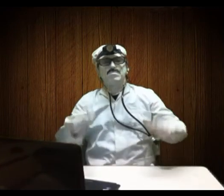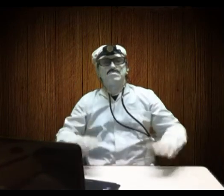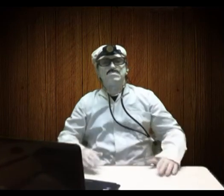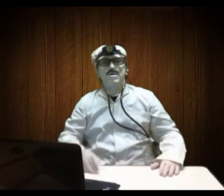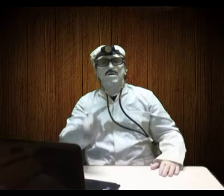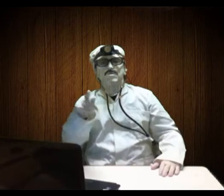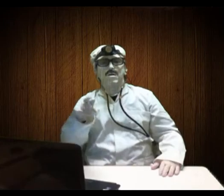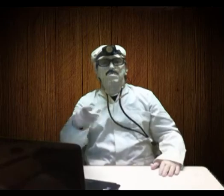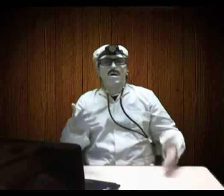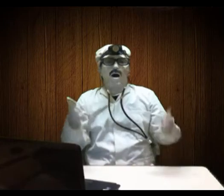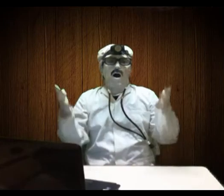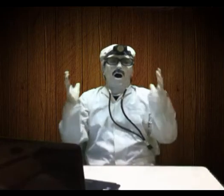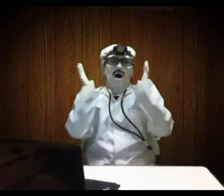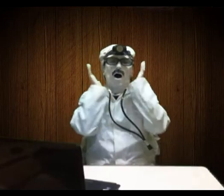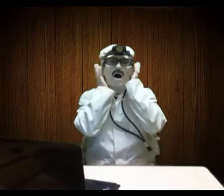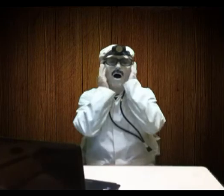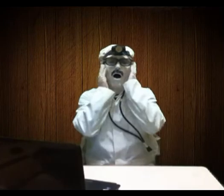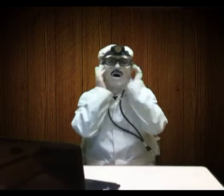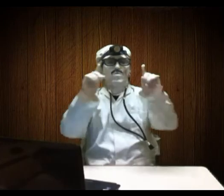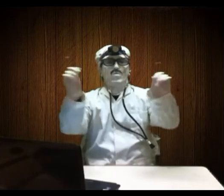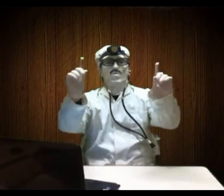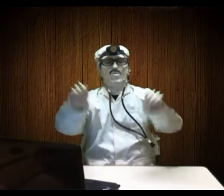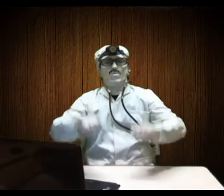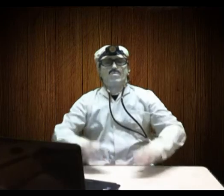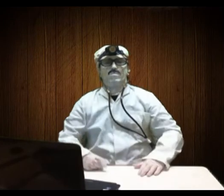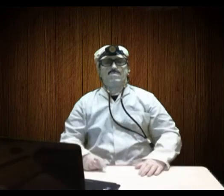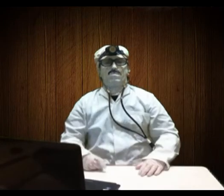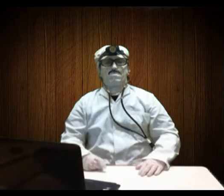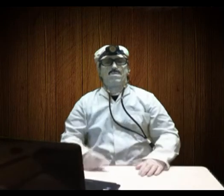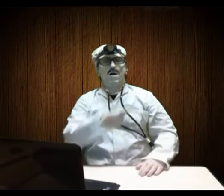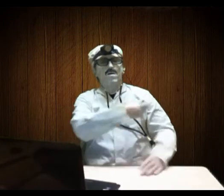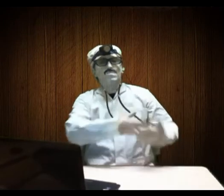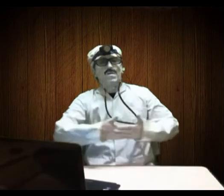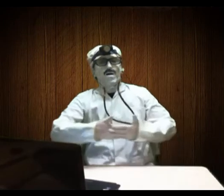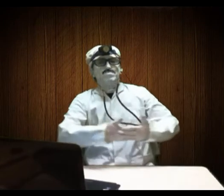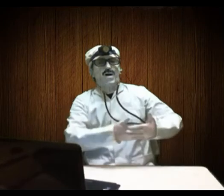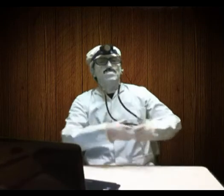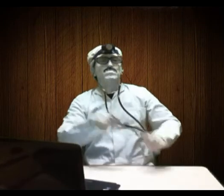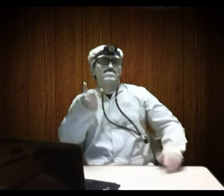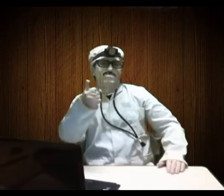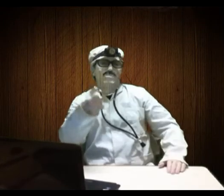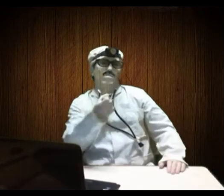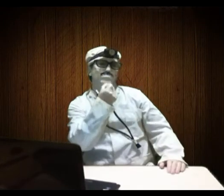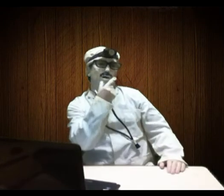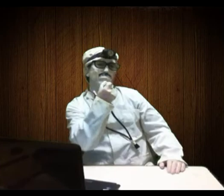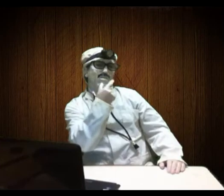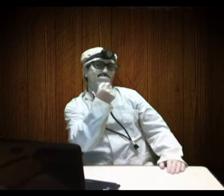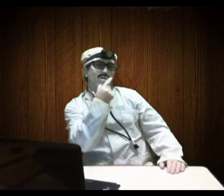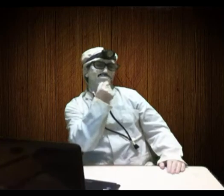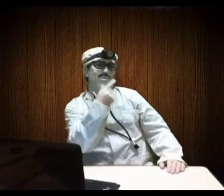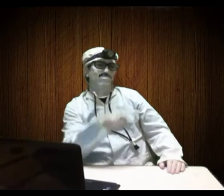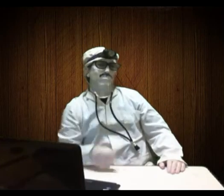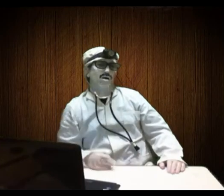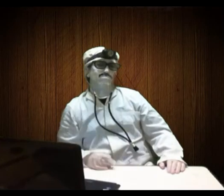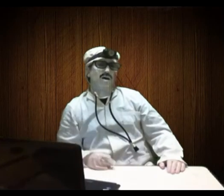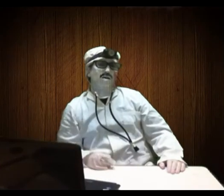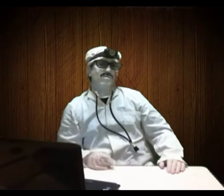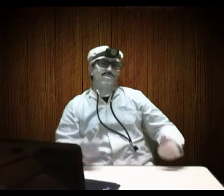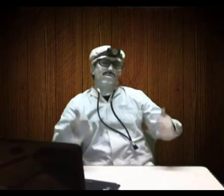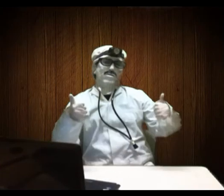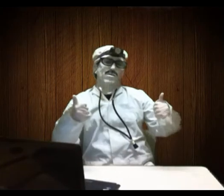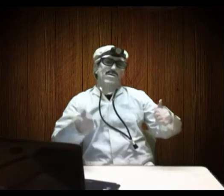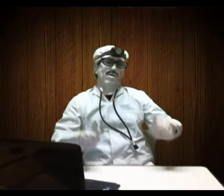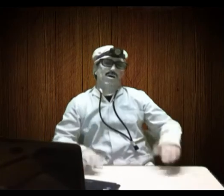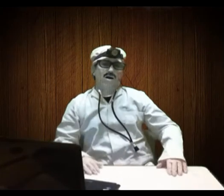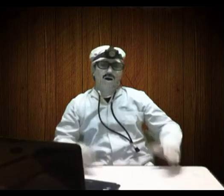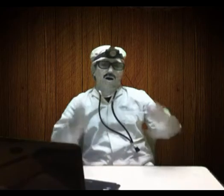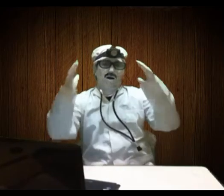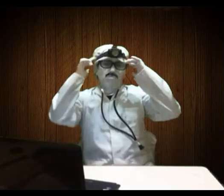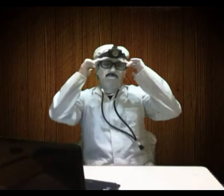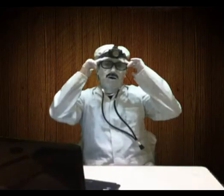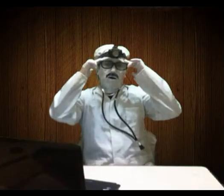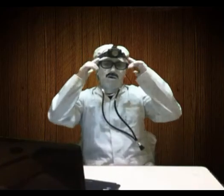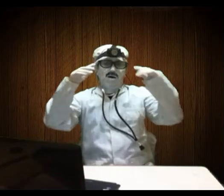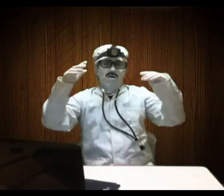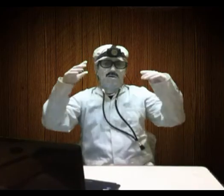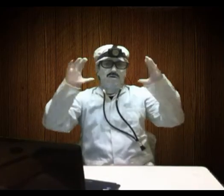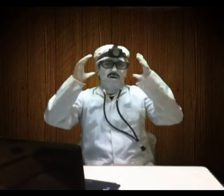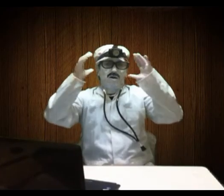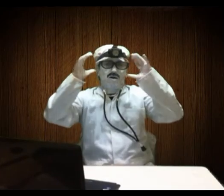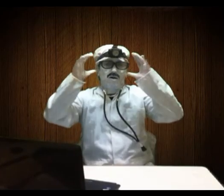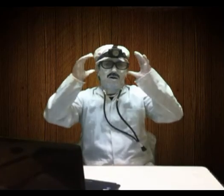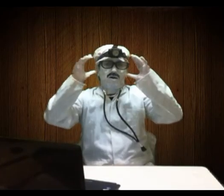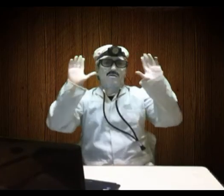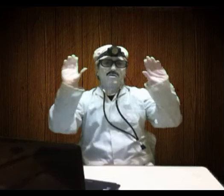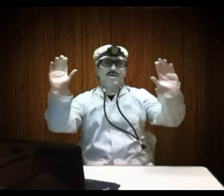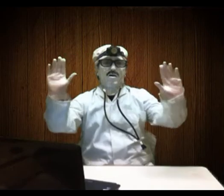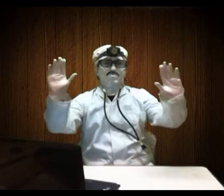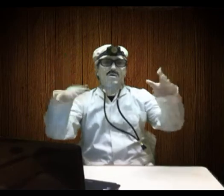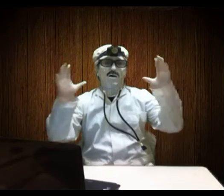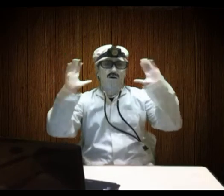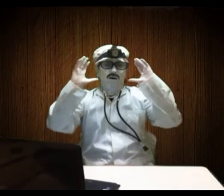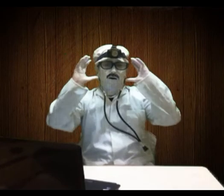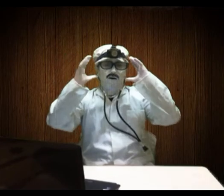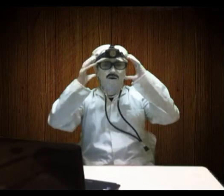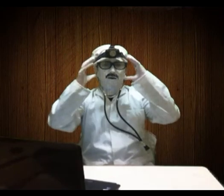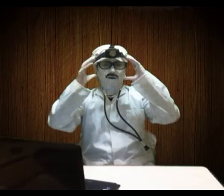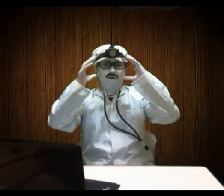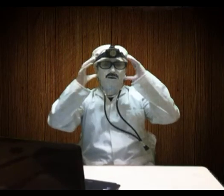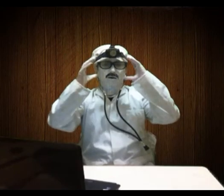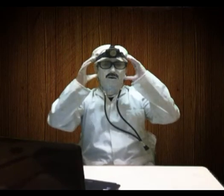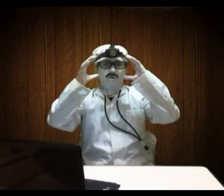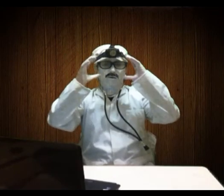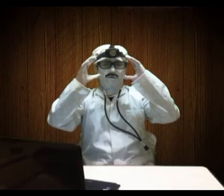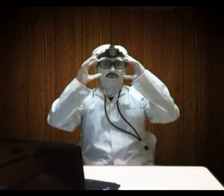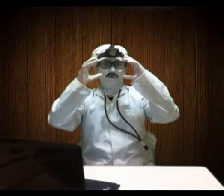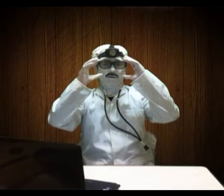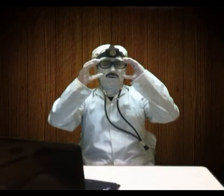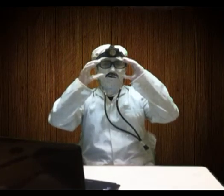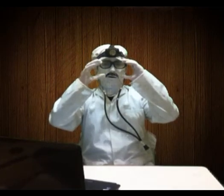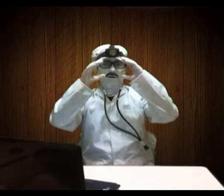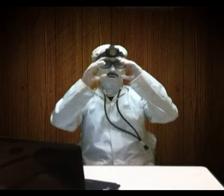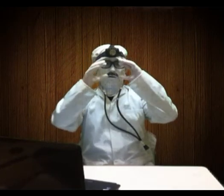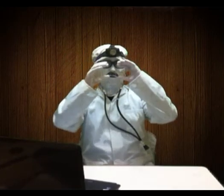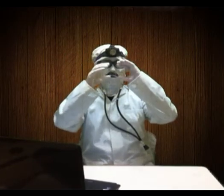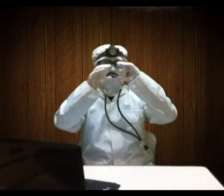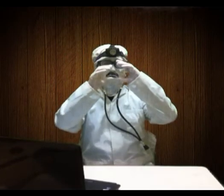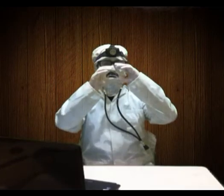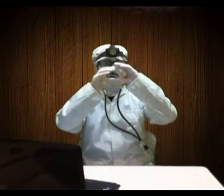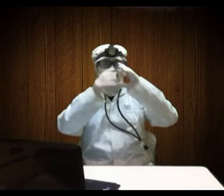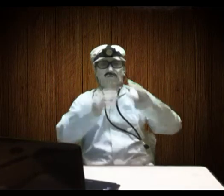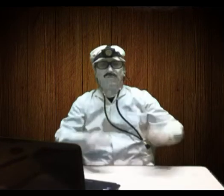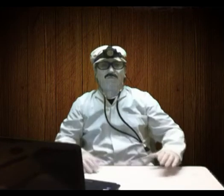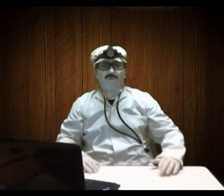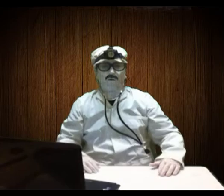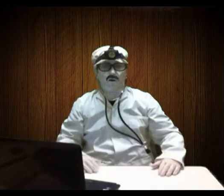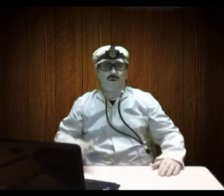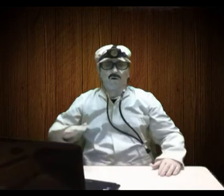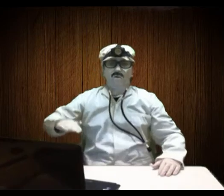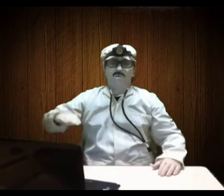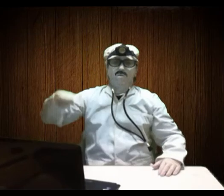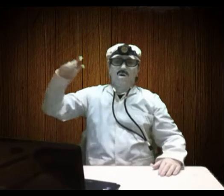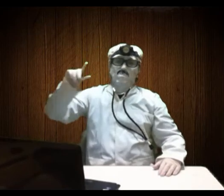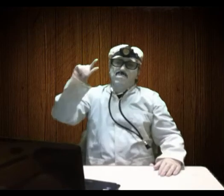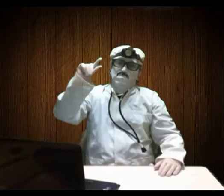But don't be alarmed. Your baby will be fine. I will give it chemicals. We shall stop all this over activity in the brain. We shall basically shut it down and make it shrink.